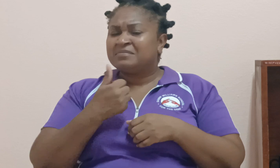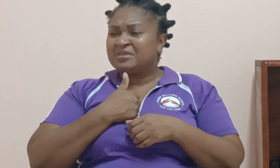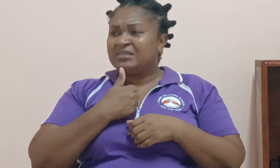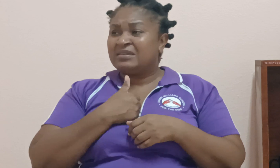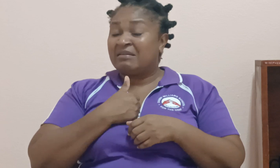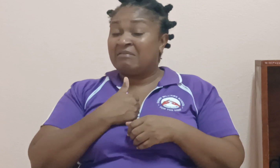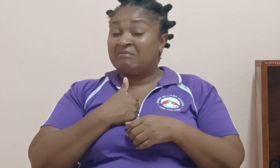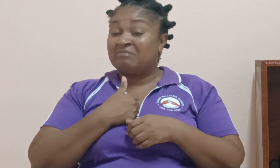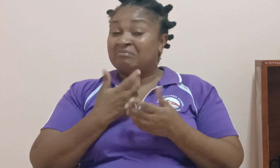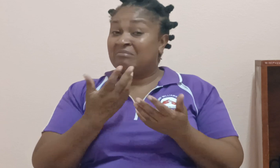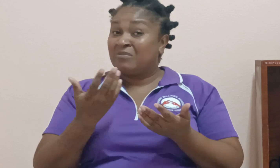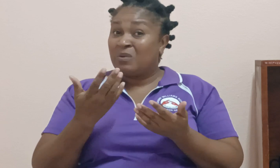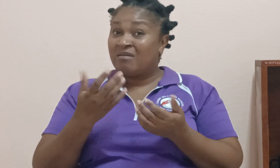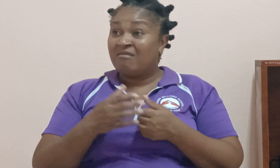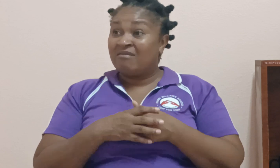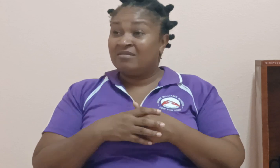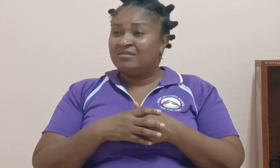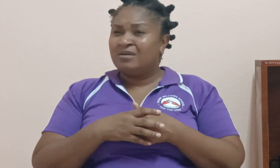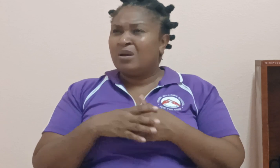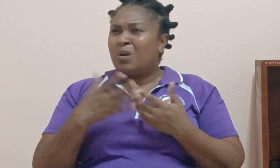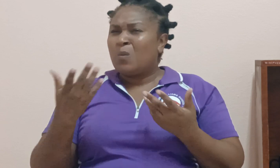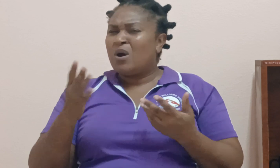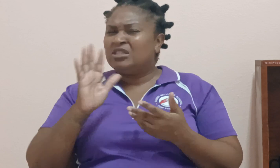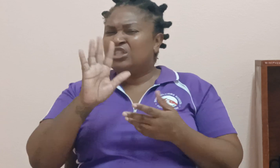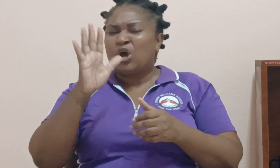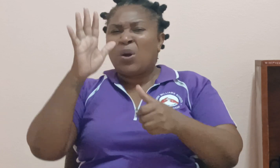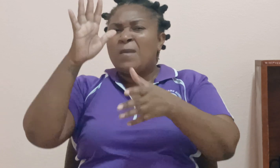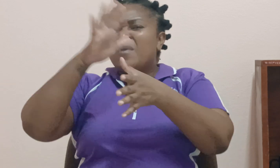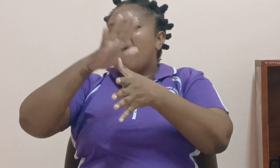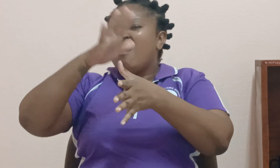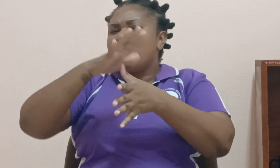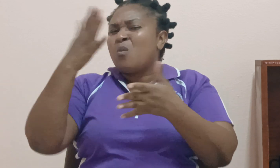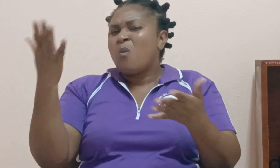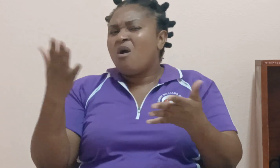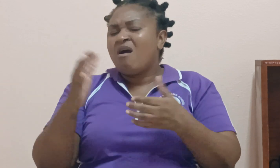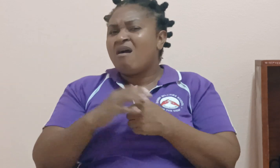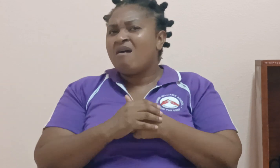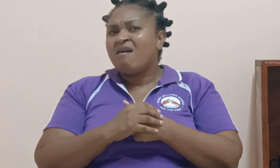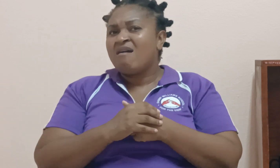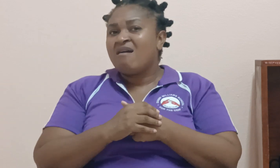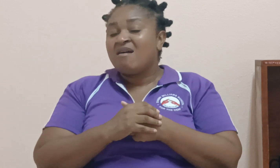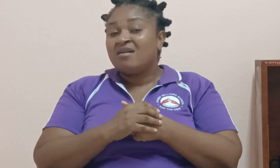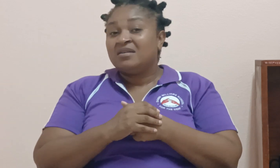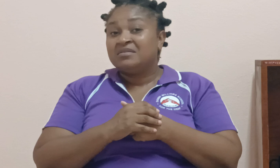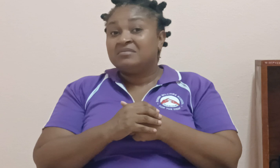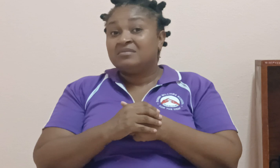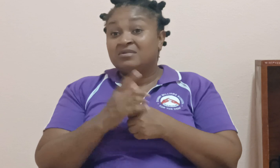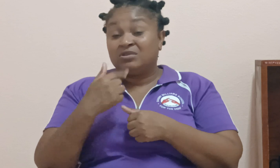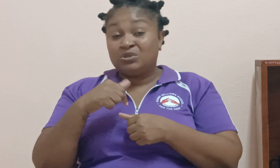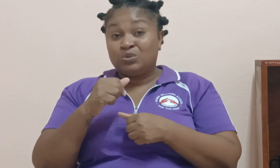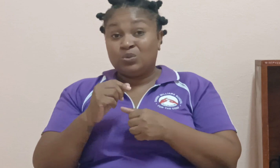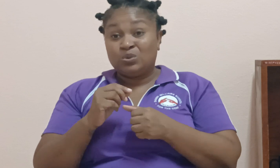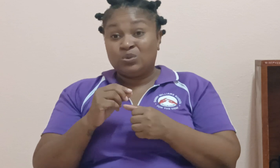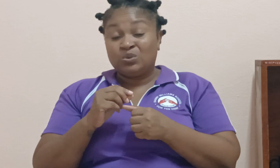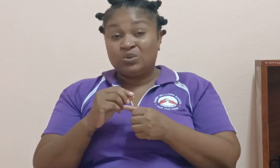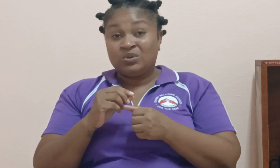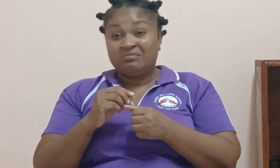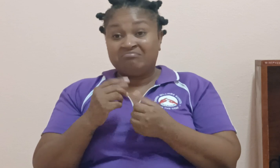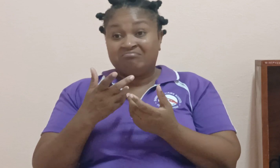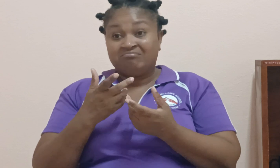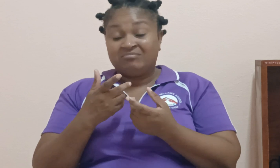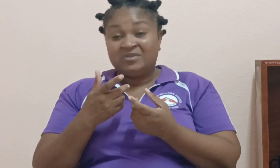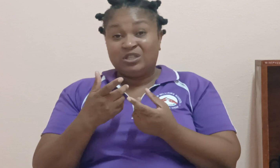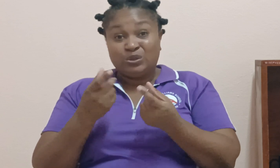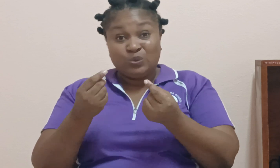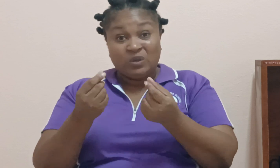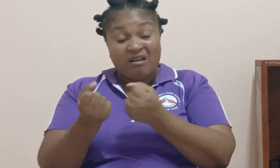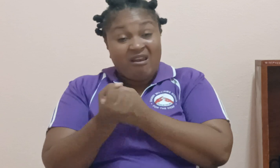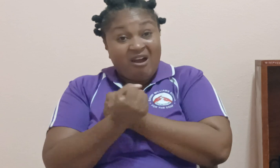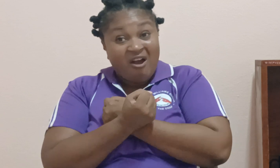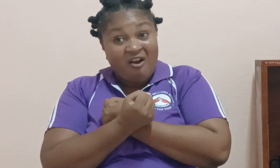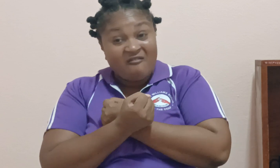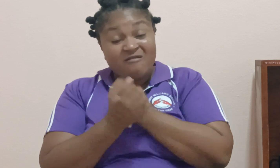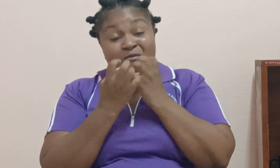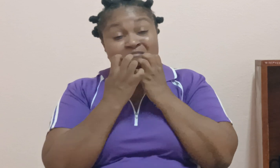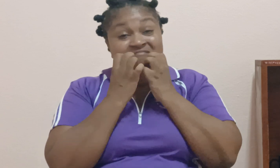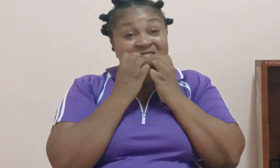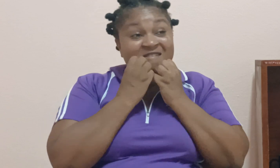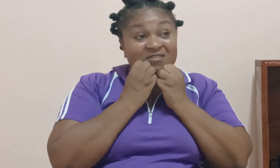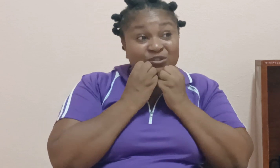what are you prioritizing? Are we planting seeds of love, compassion,